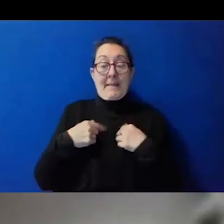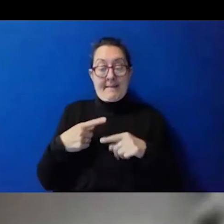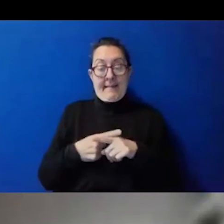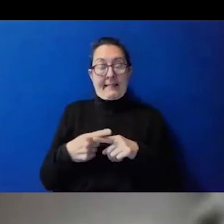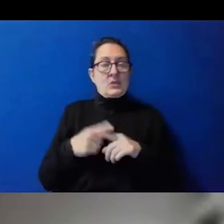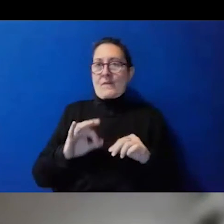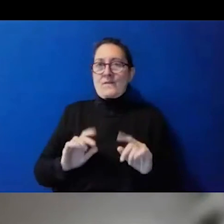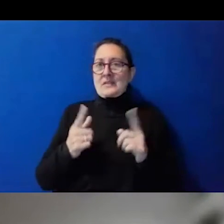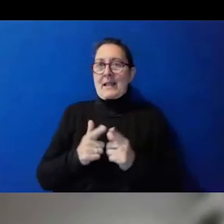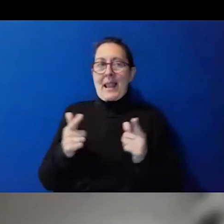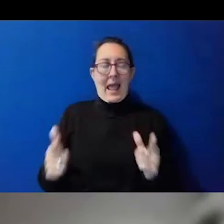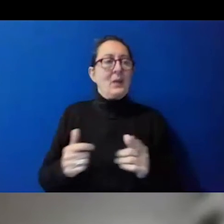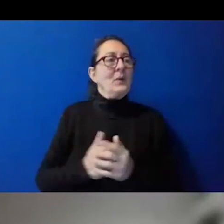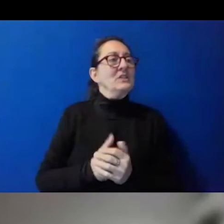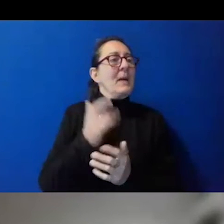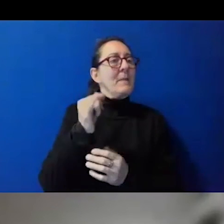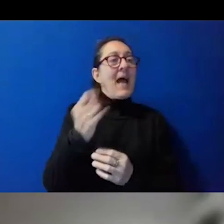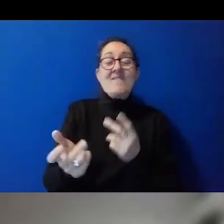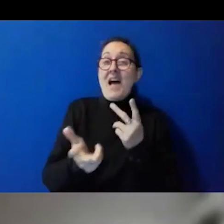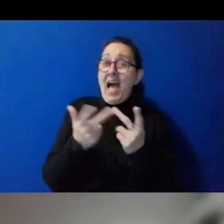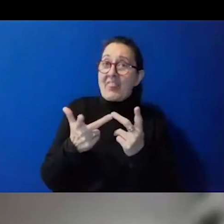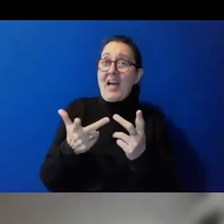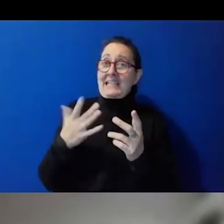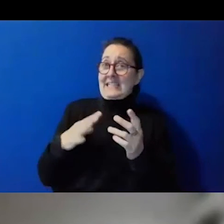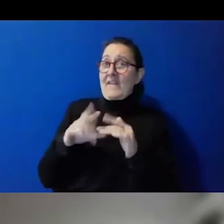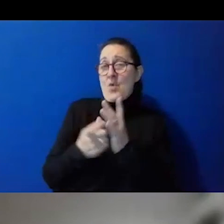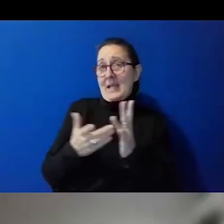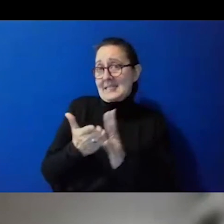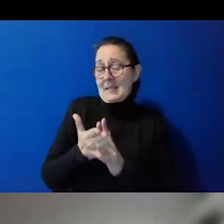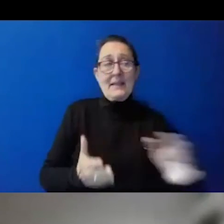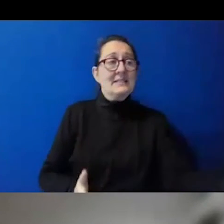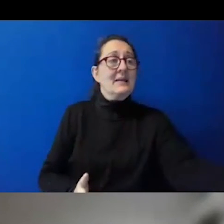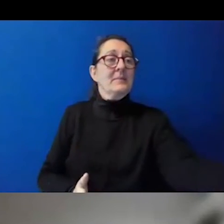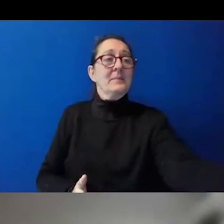accessibility needs that impact on them actually getting to see a lawyer or getting the advice we